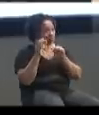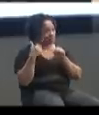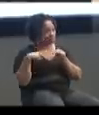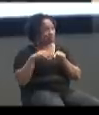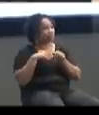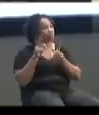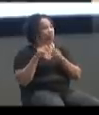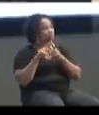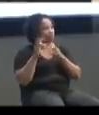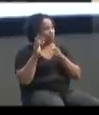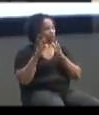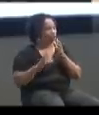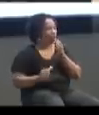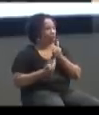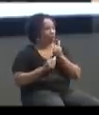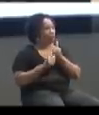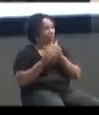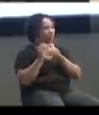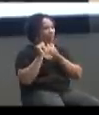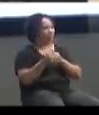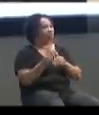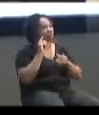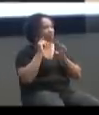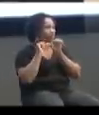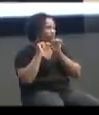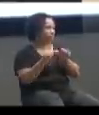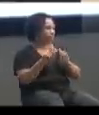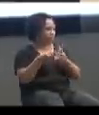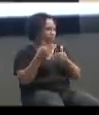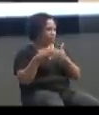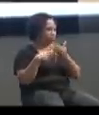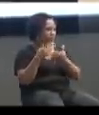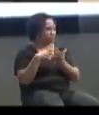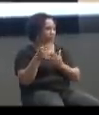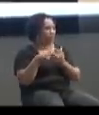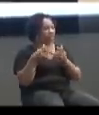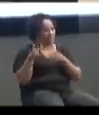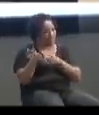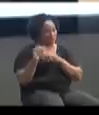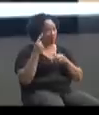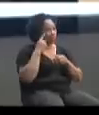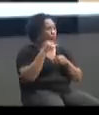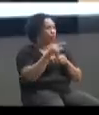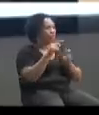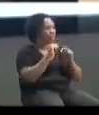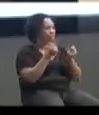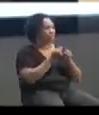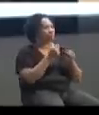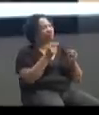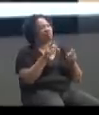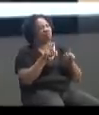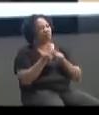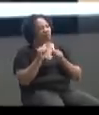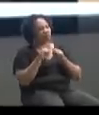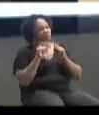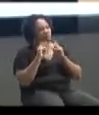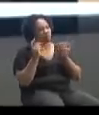SUSTAINABILITY INITIATIVES, IN DOING SO HE APPOINTED US TO HIS GREEN TEAM ALONG WITH THE DEPARTMENT OF ENERGY AND THE COUNCIL ON ENVIRONMENTAL QUALITY.